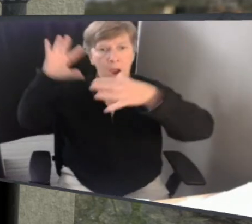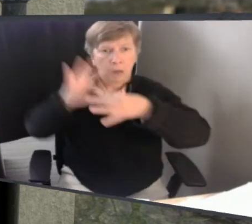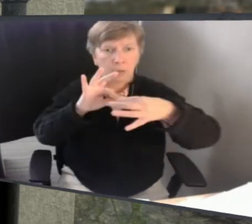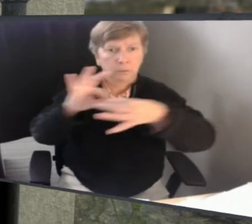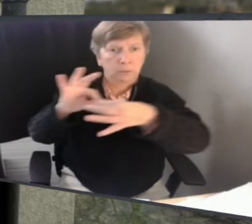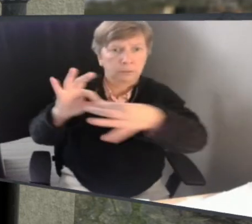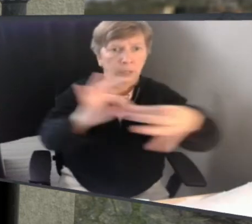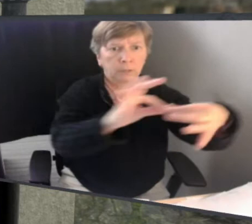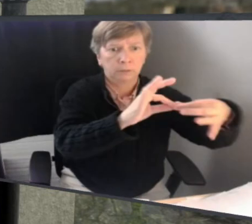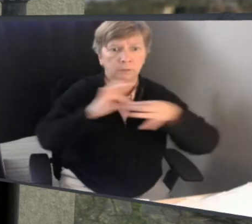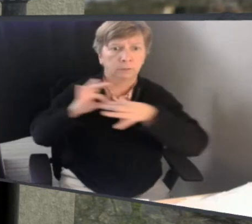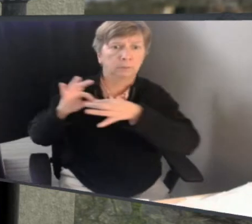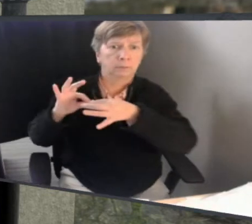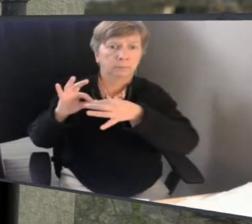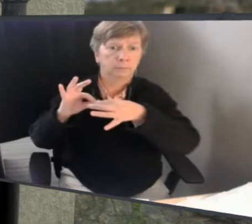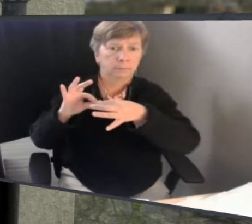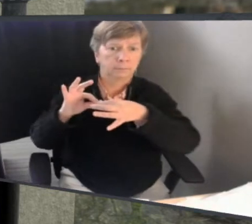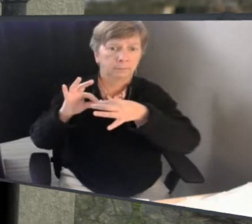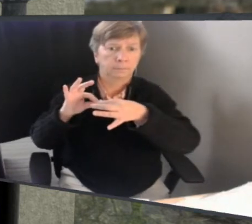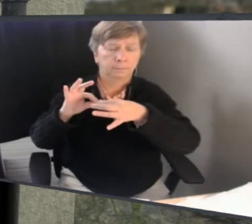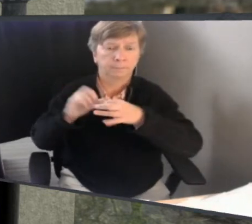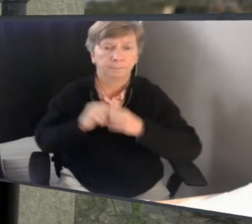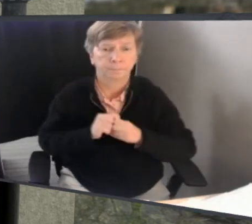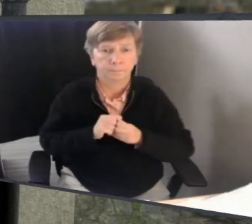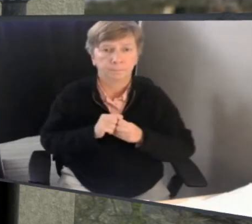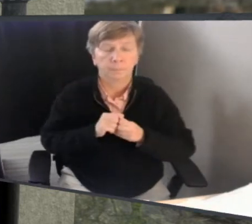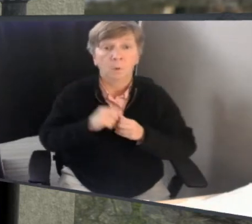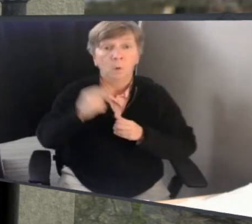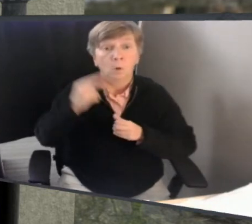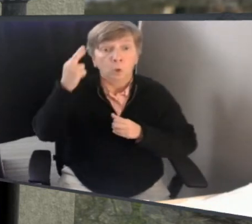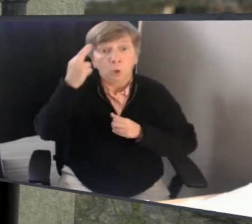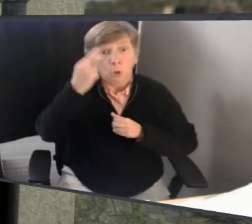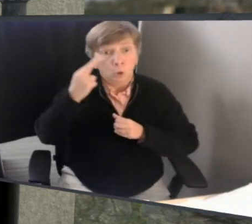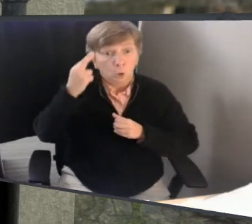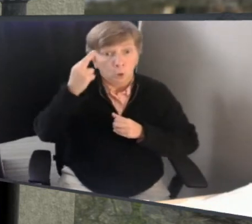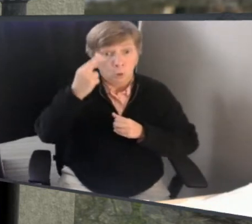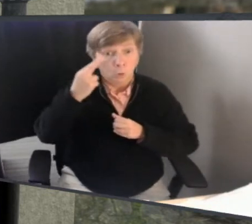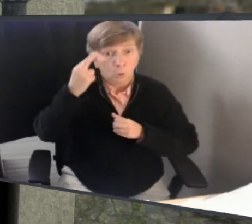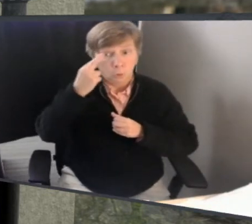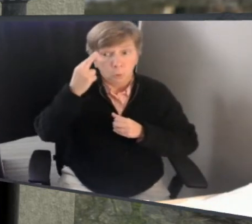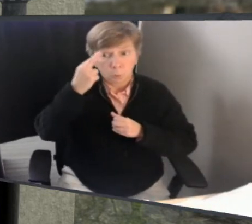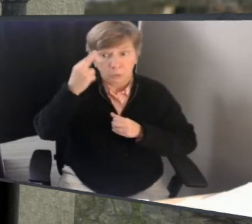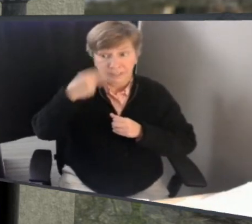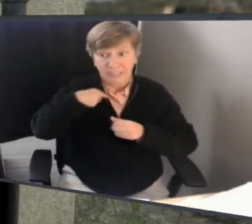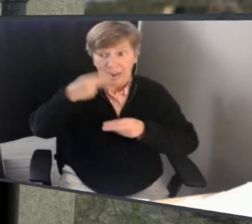who is speaking, or just imagine where they might be in the room, and make those connections with what's